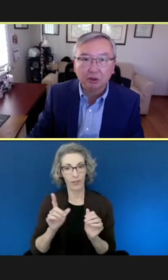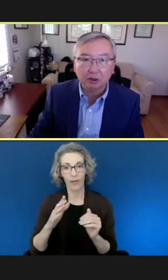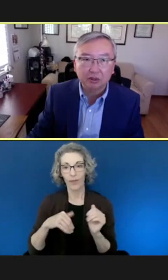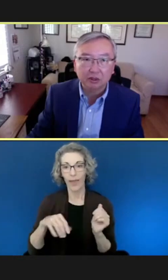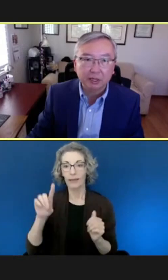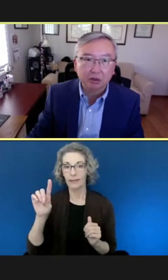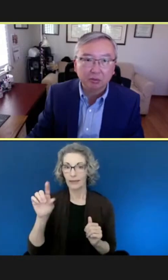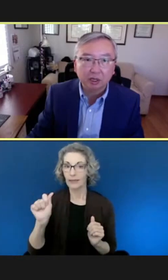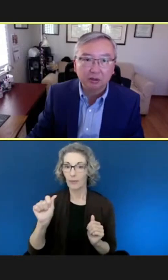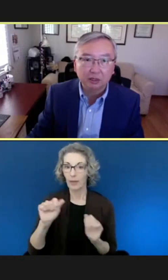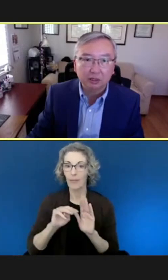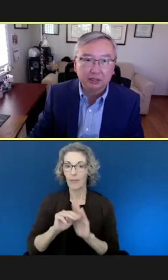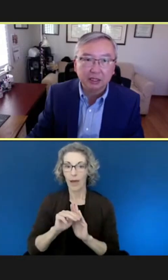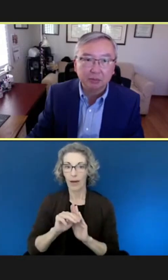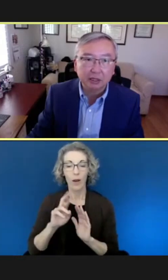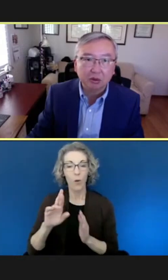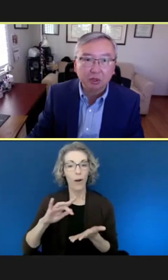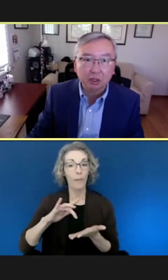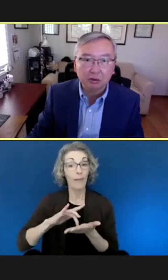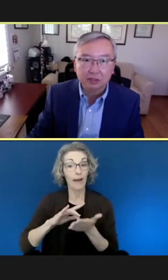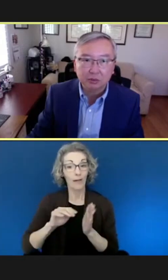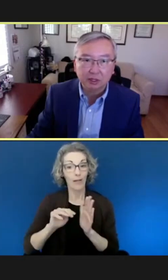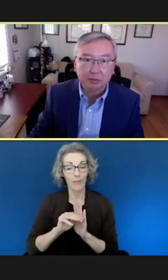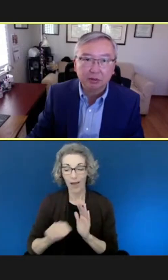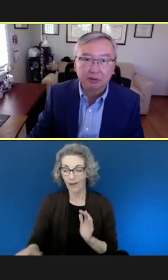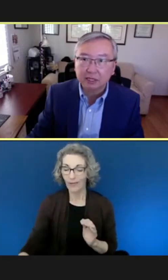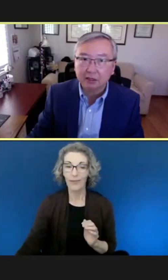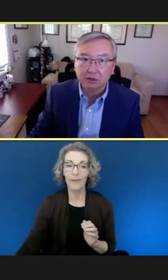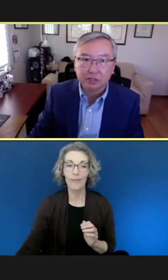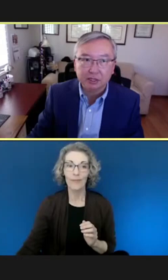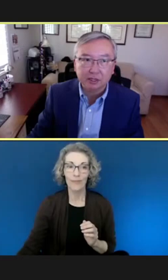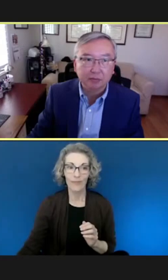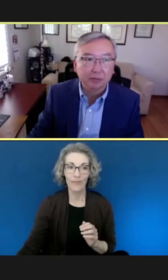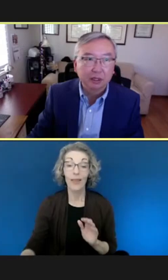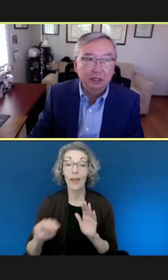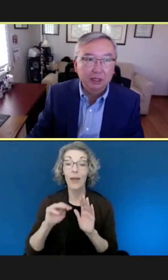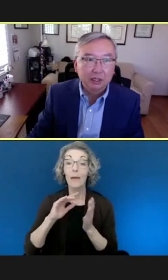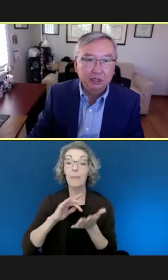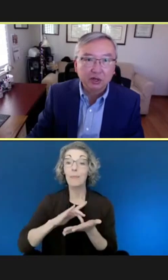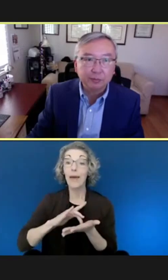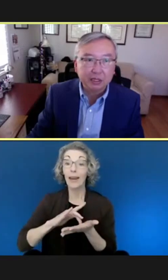the medical model in that, the medical model is really about the diagnosis,